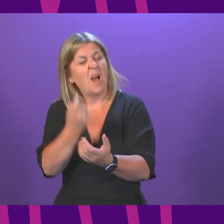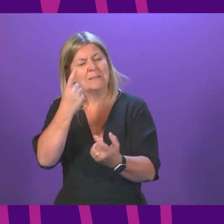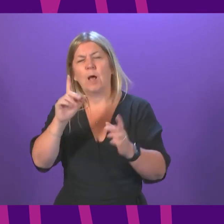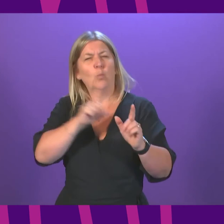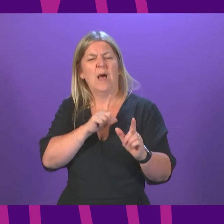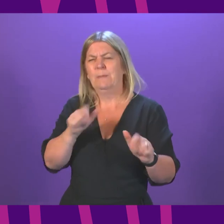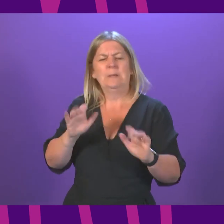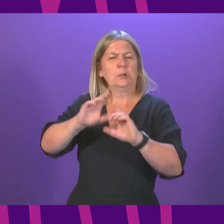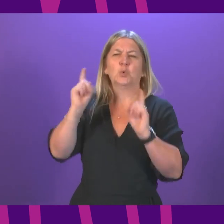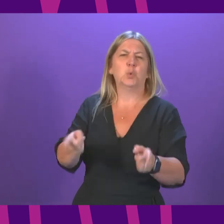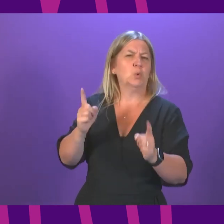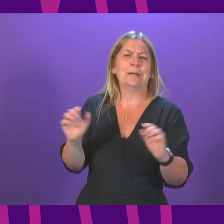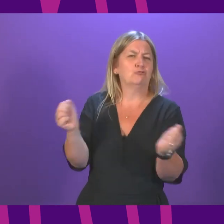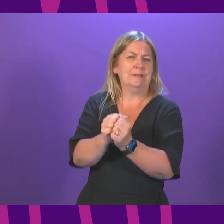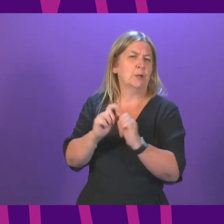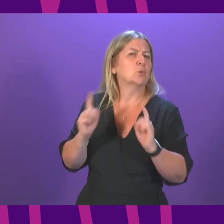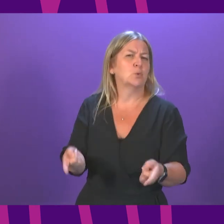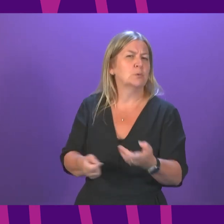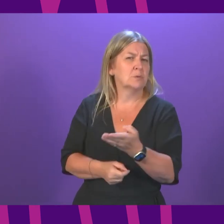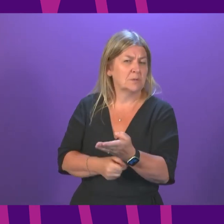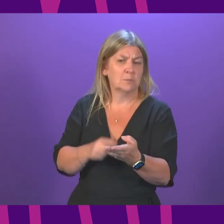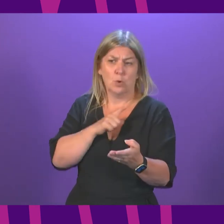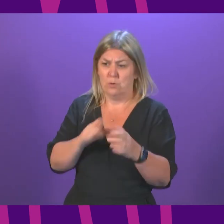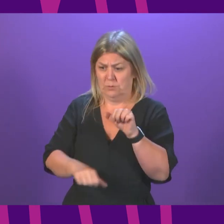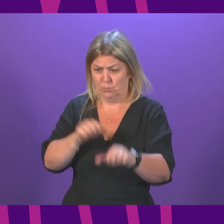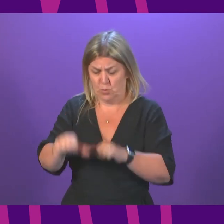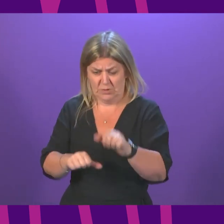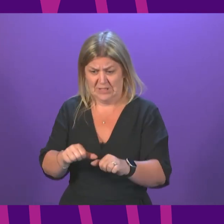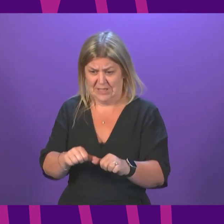stymied by trade union organisation in the efforts to save that plant from closure. If